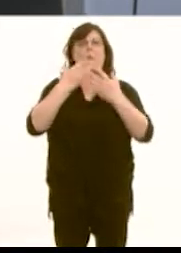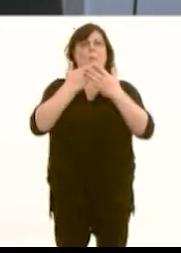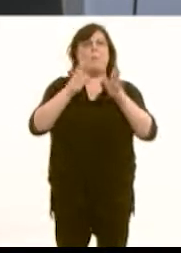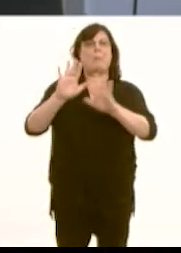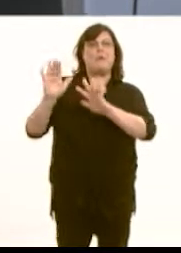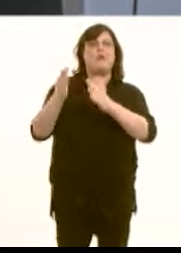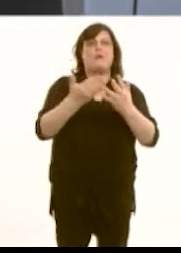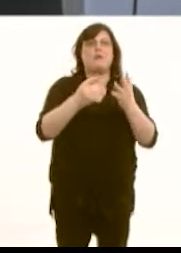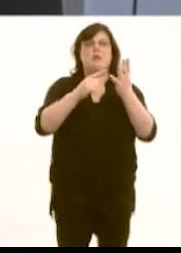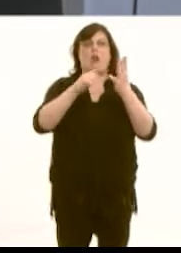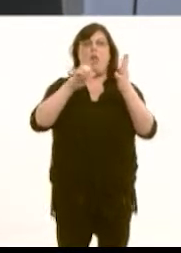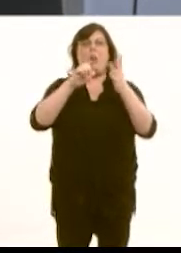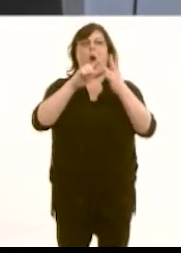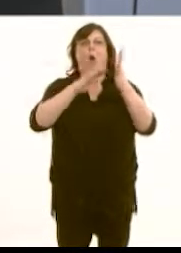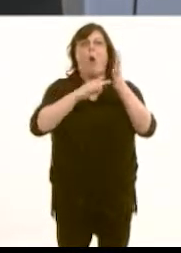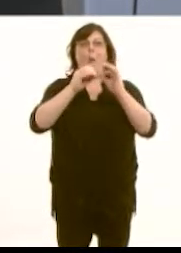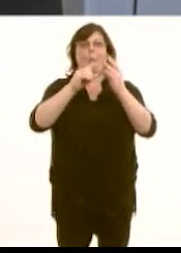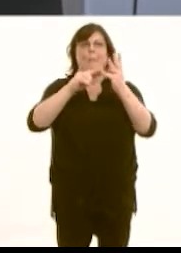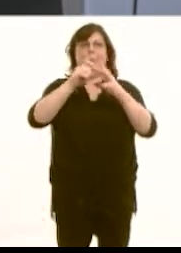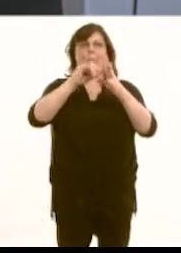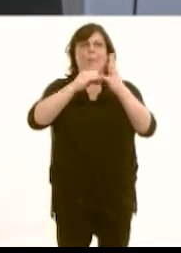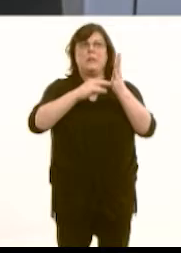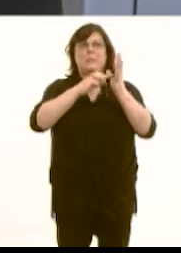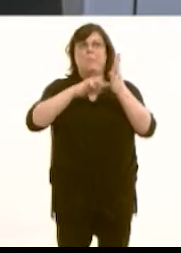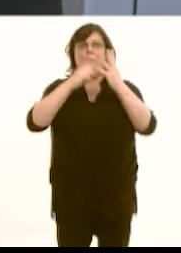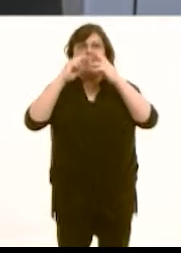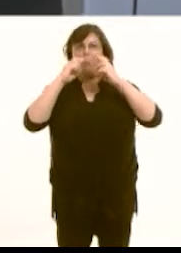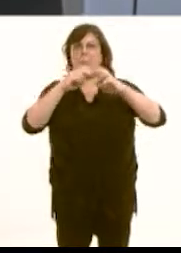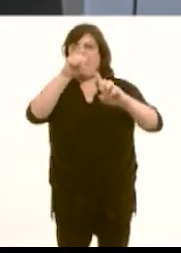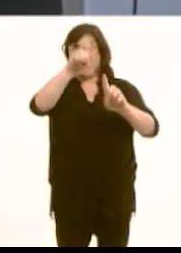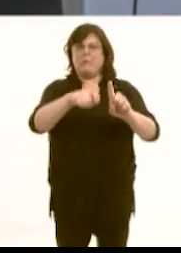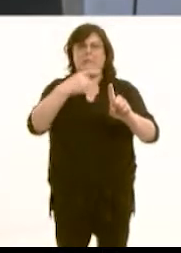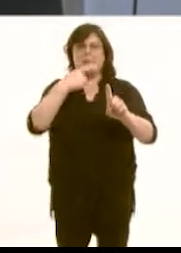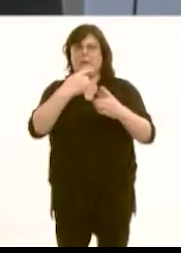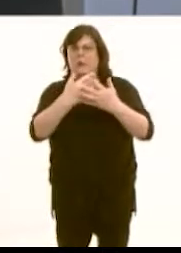has shown examples of patients coming to harm as a result of shortcomings in out-of-hours care.